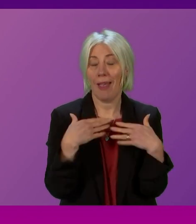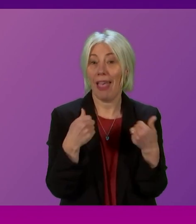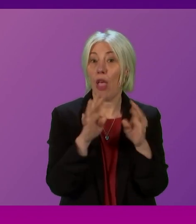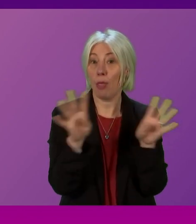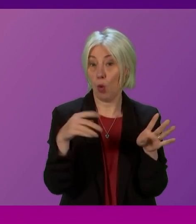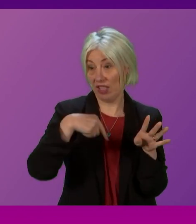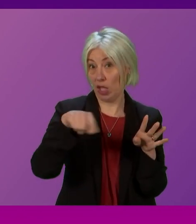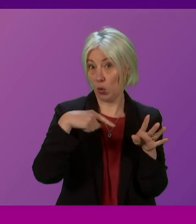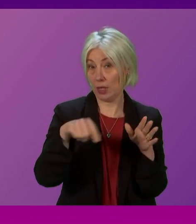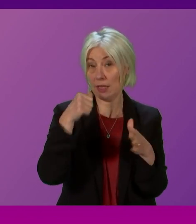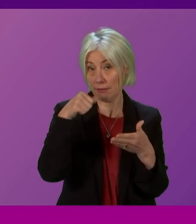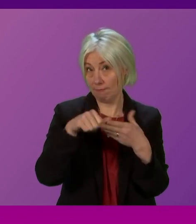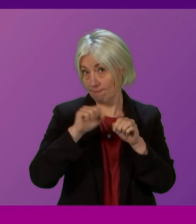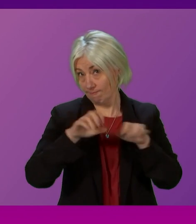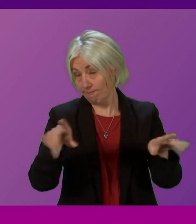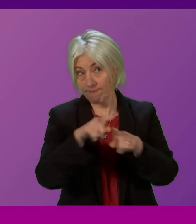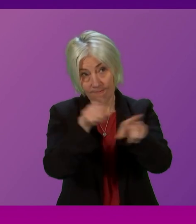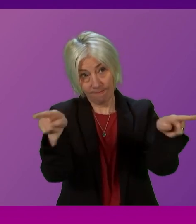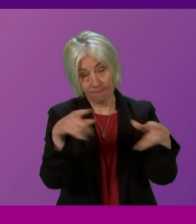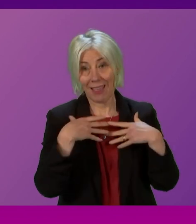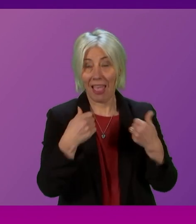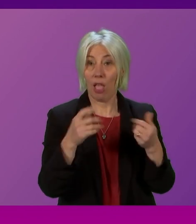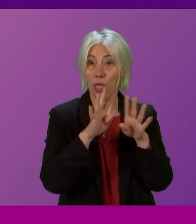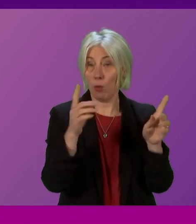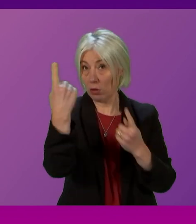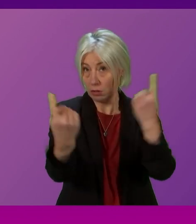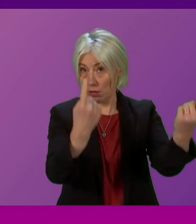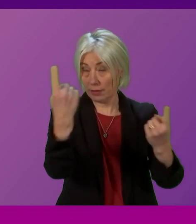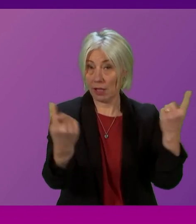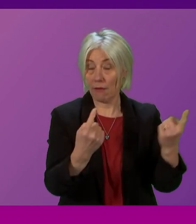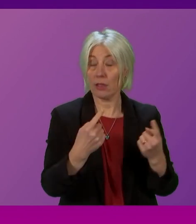week, that although health boards can seek advice and guidance from the Government when